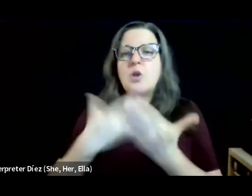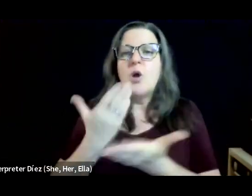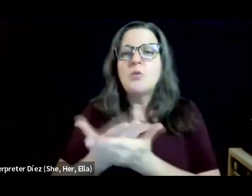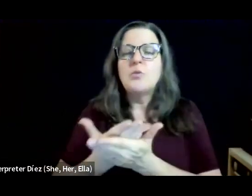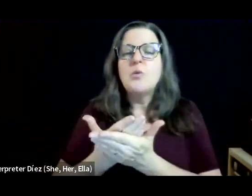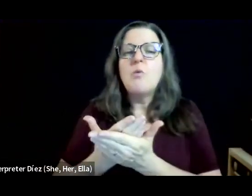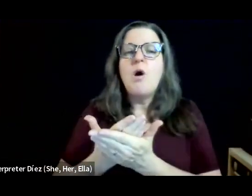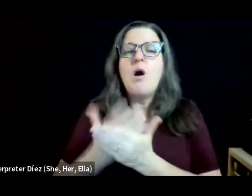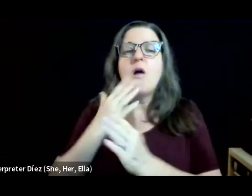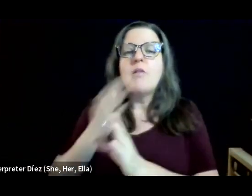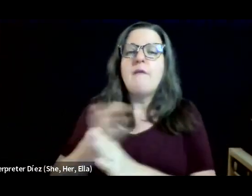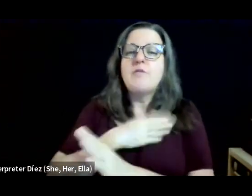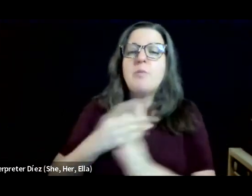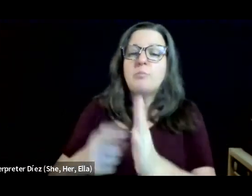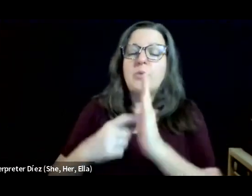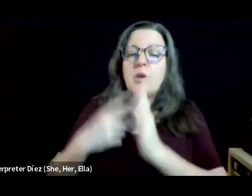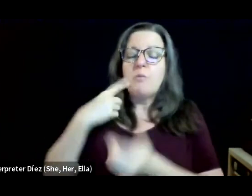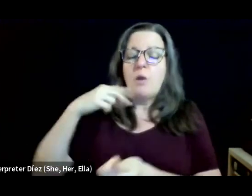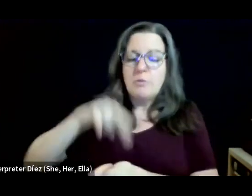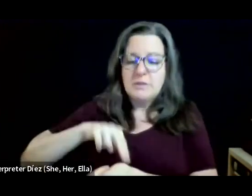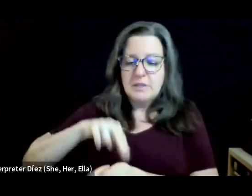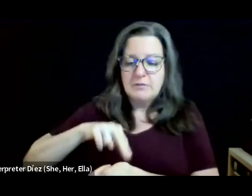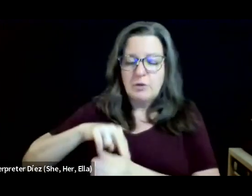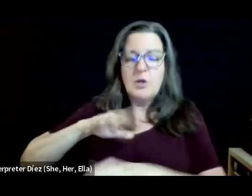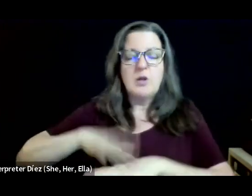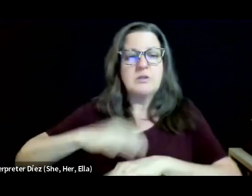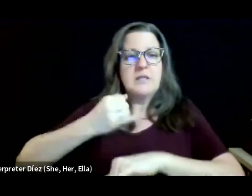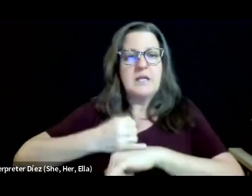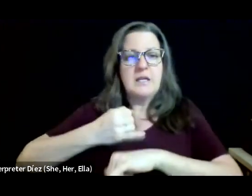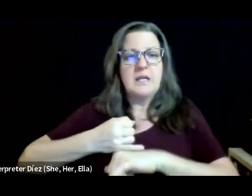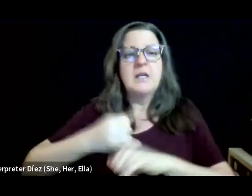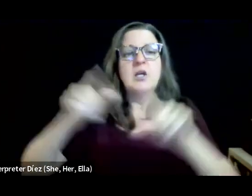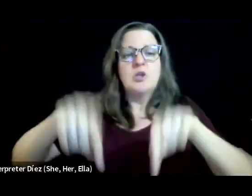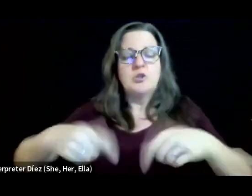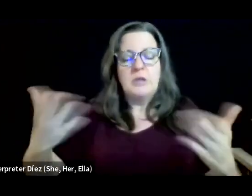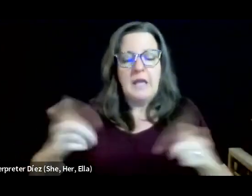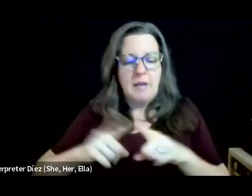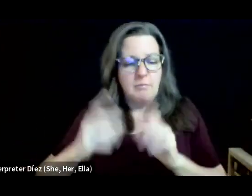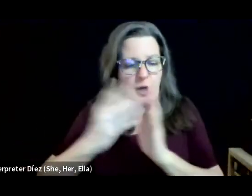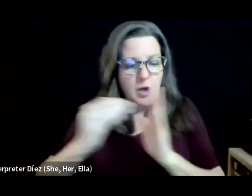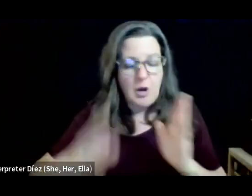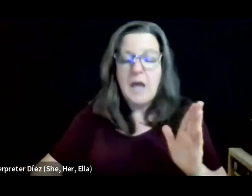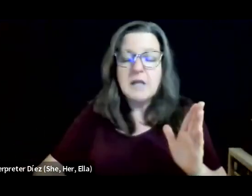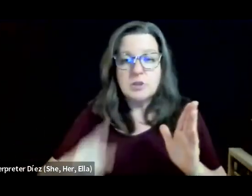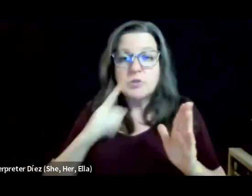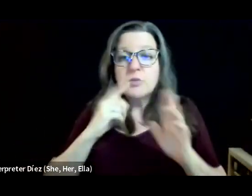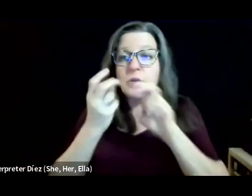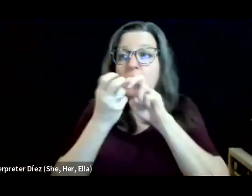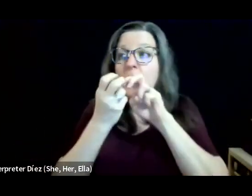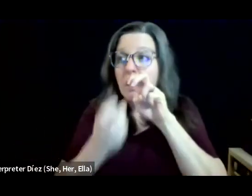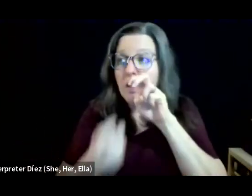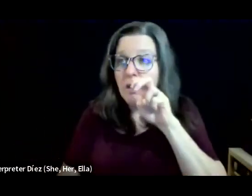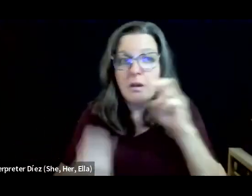And she was on the campus, she went here as a student and she was blown away. She said, This is incredible.